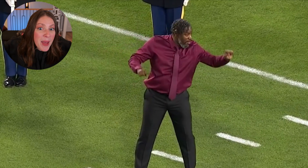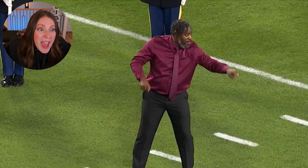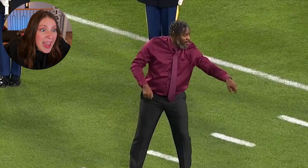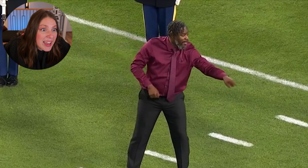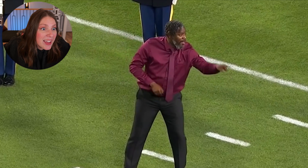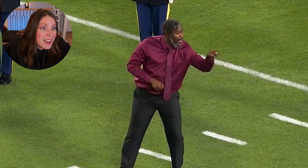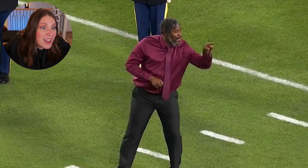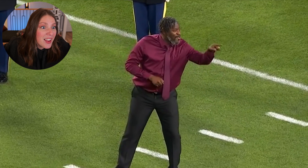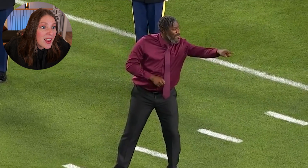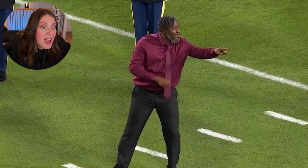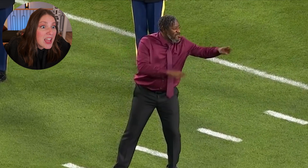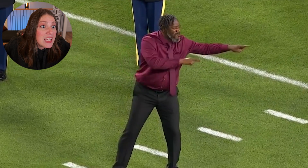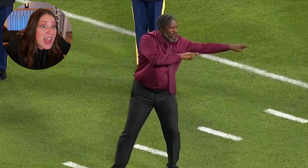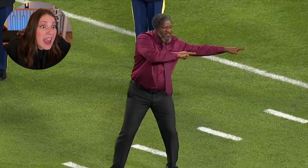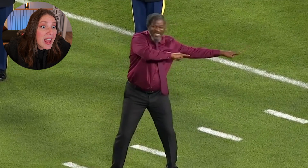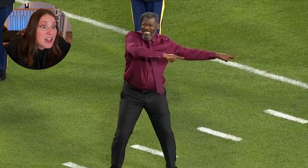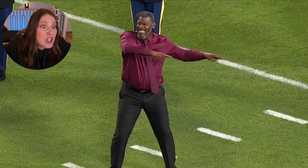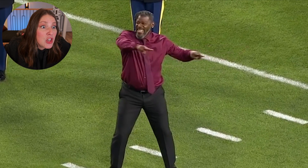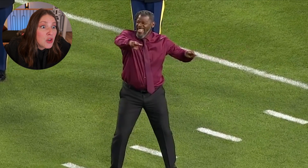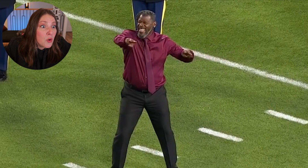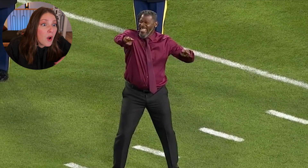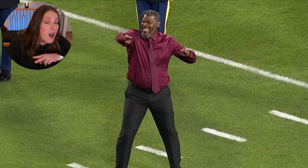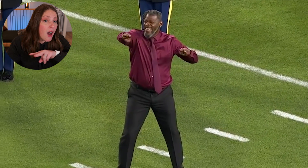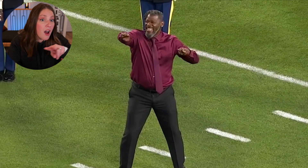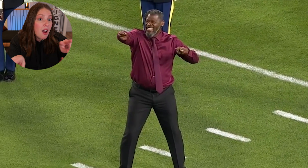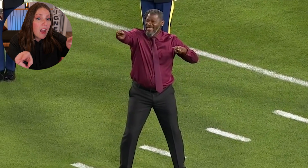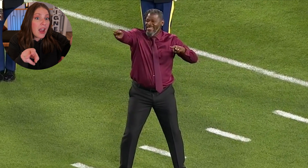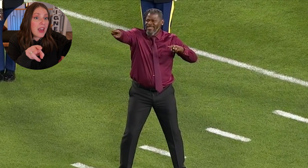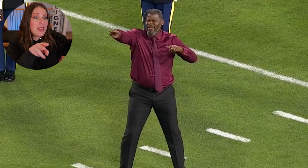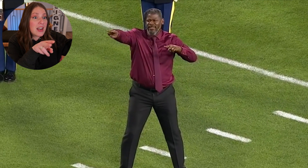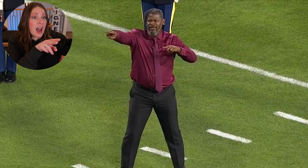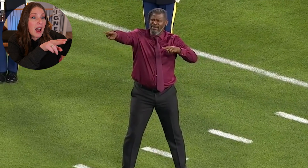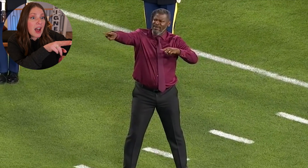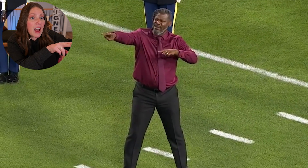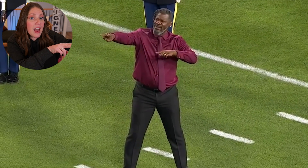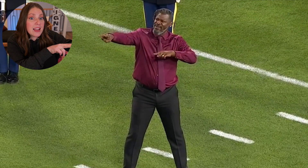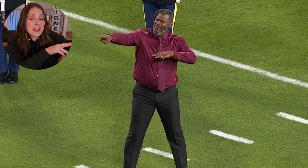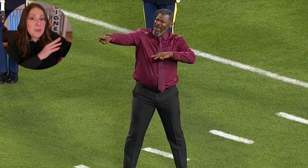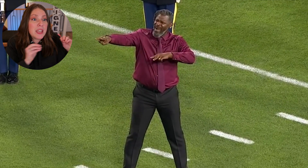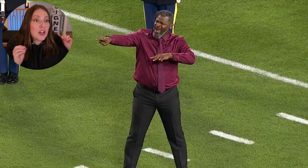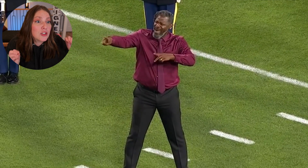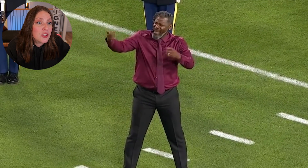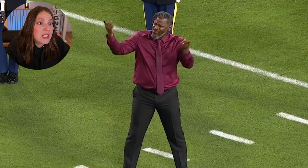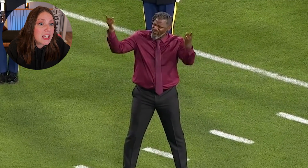Hey, can you. And then eyes up here looking.